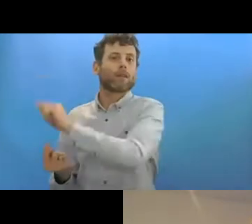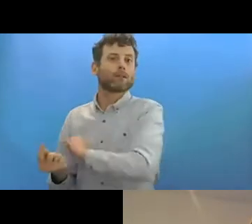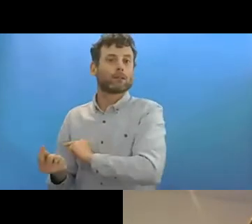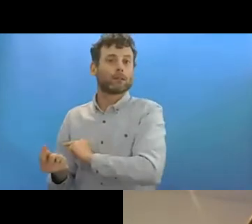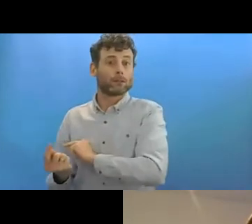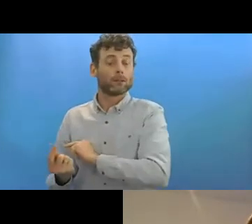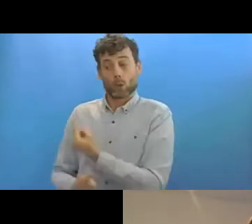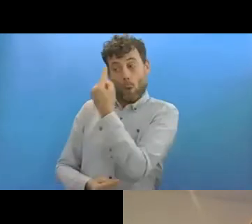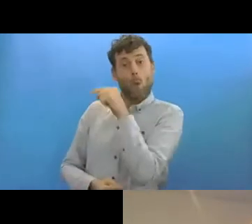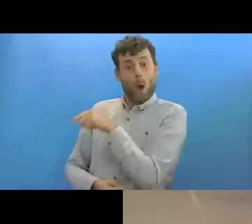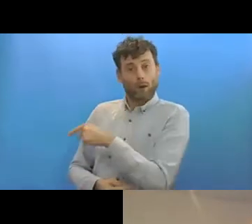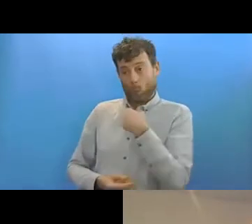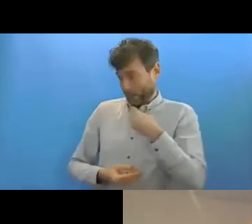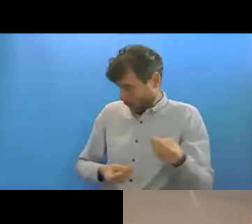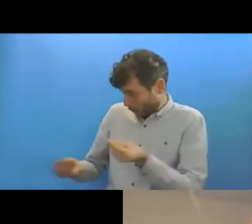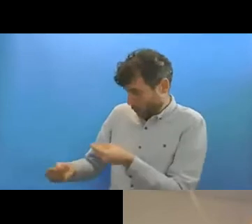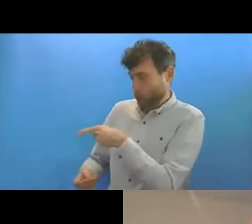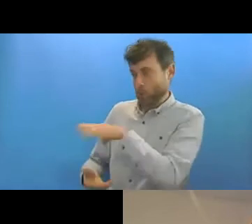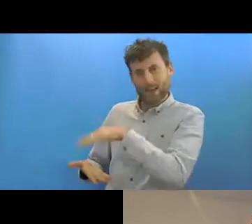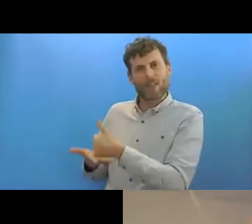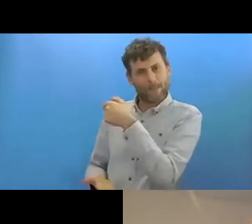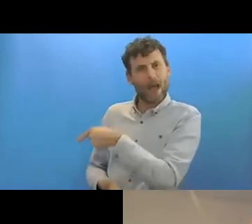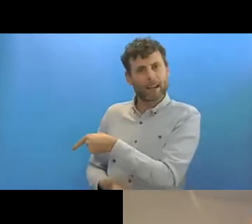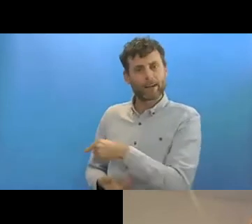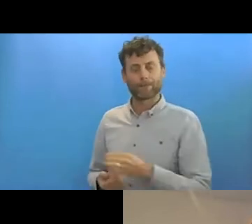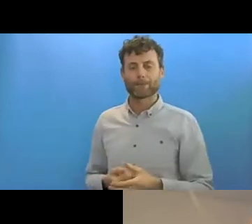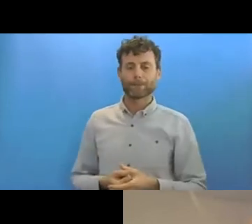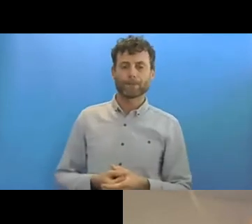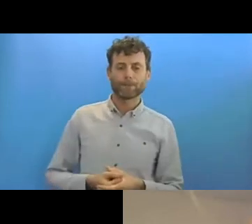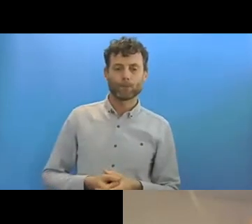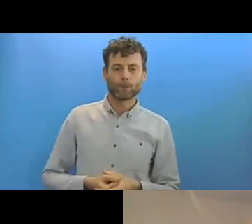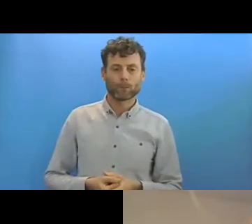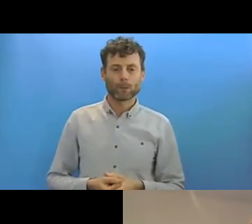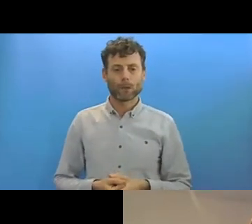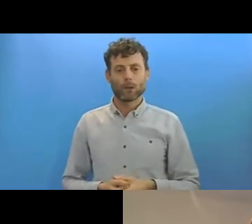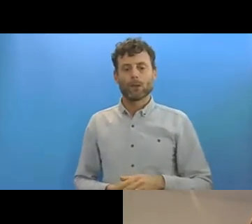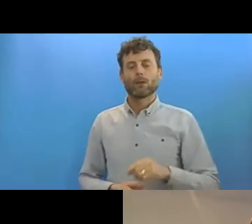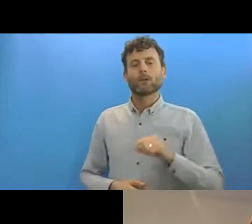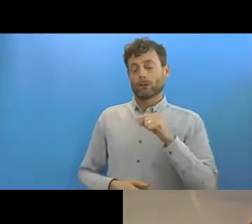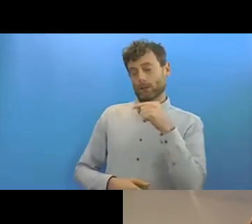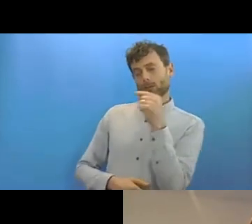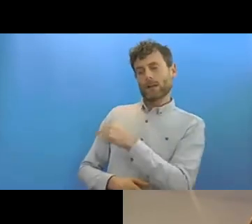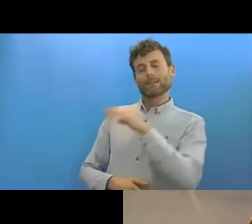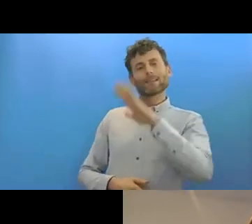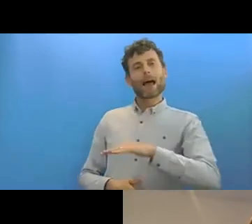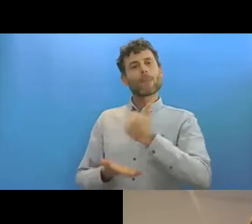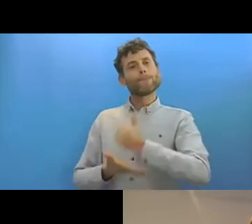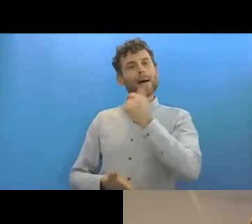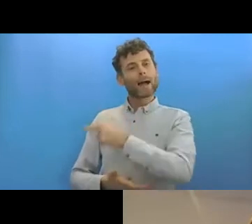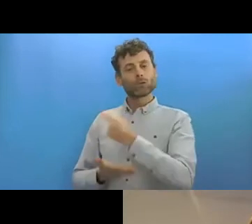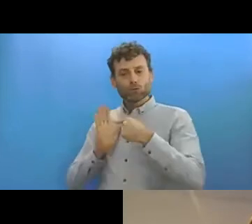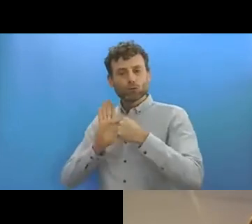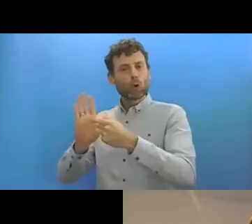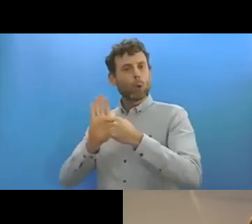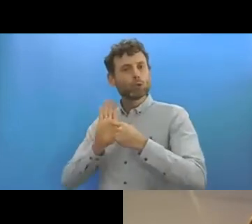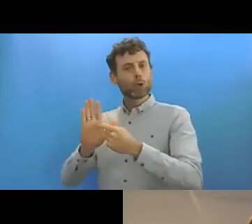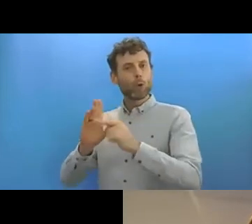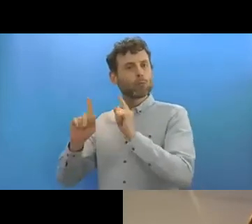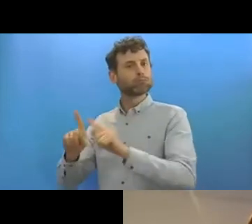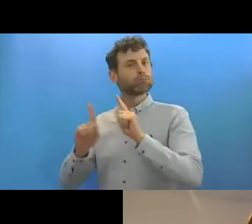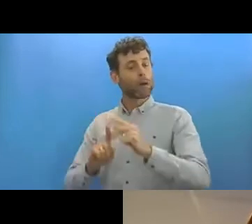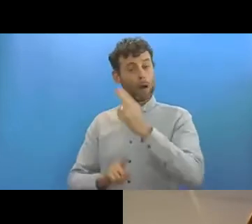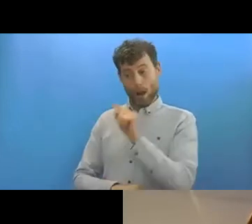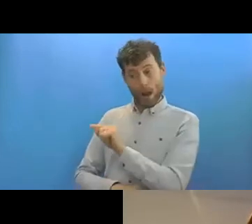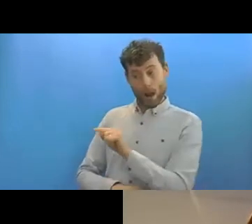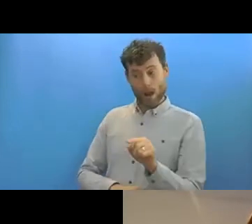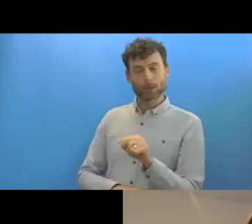wide range of audiences and the biggest audience isn't usually at the Southbank Centre, it's through that sharing in other contexts which is really important.